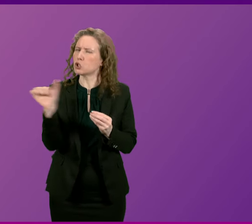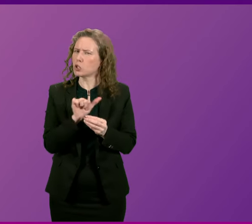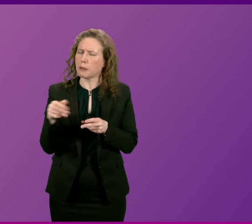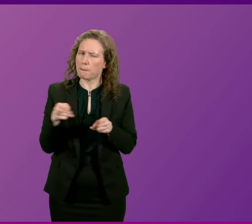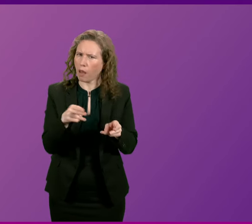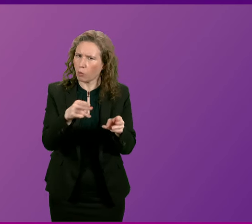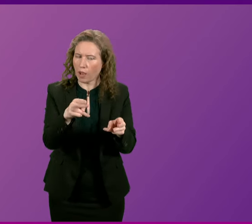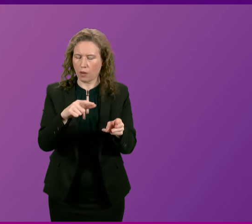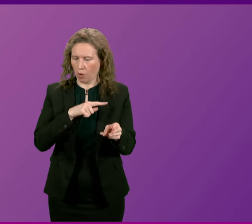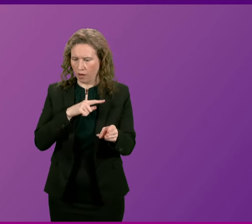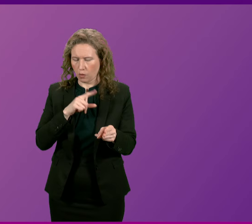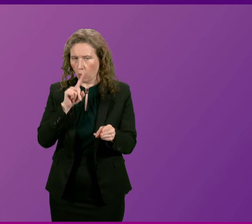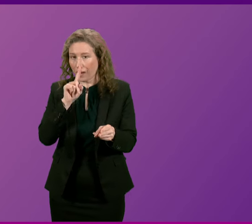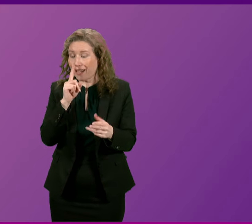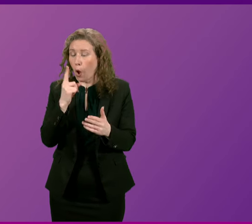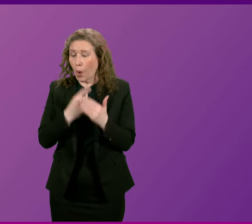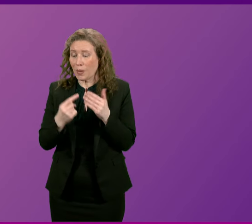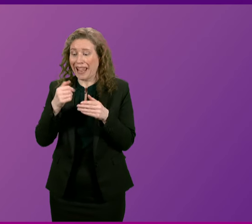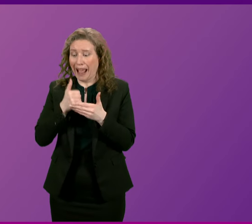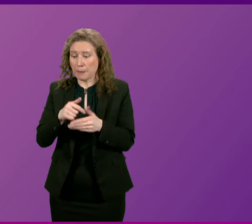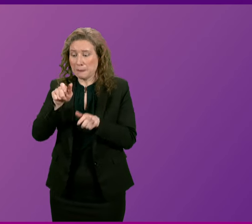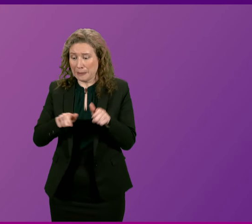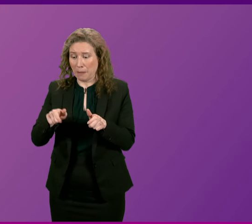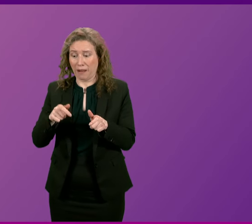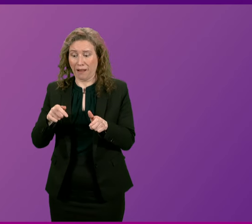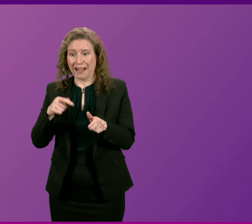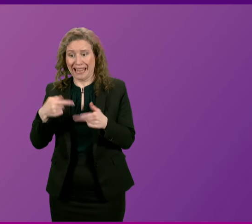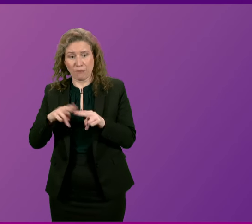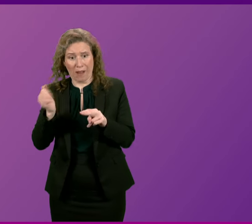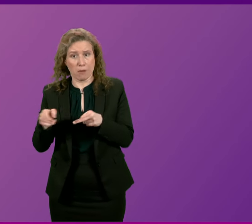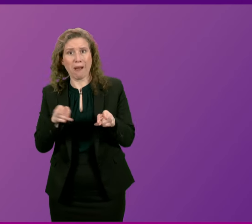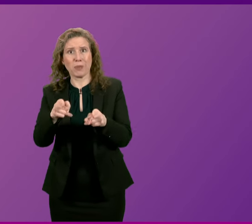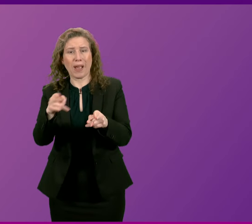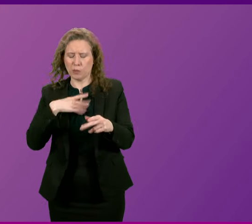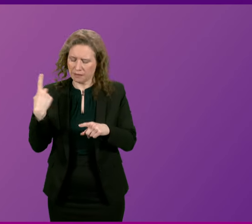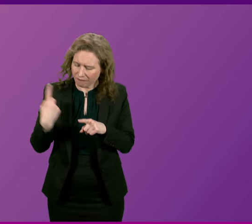we can help people on the road to recovery only if that pathway is available as swiftly